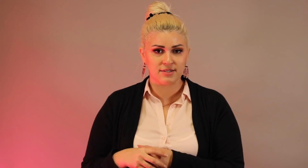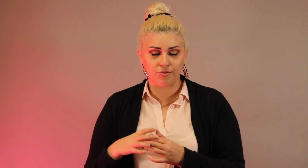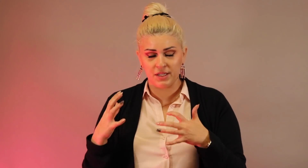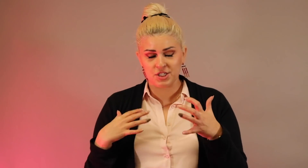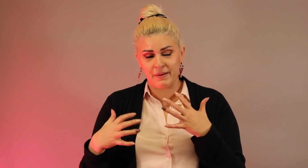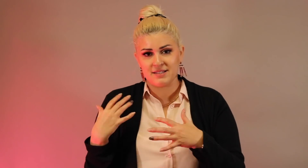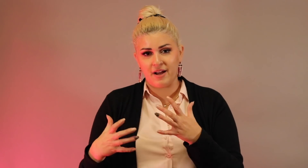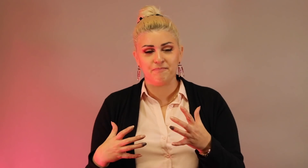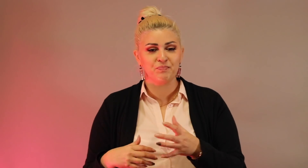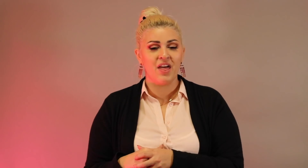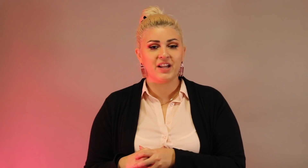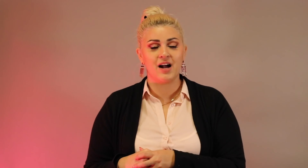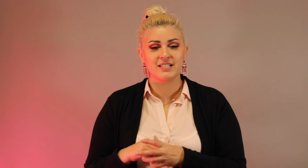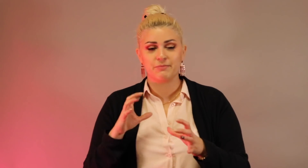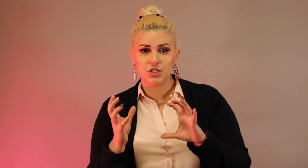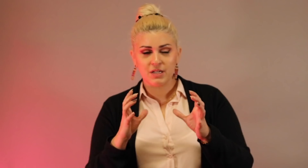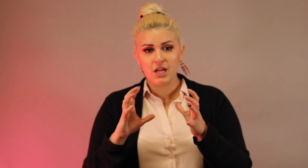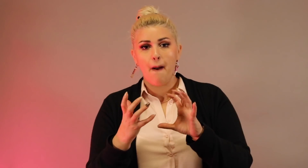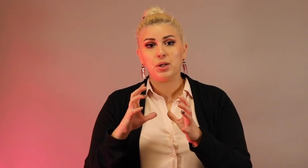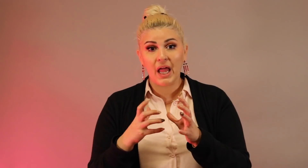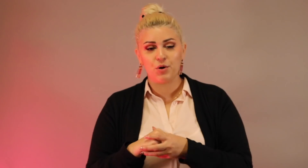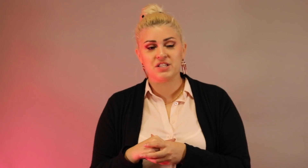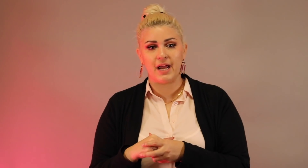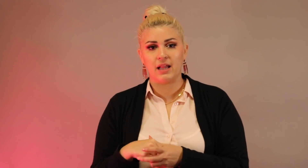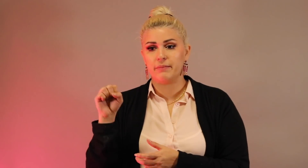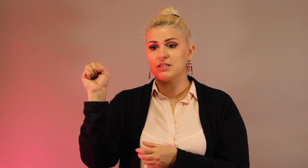So really just depends on the context, but you can play with the sign a little bit.